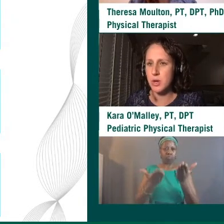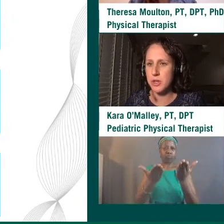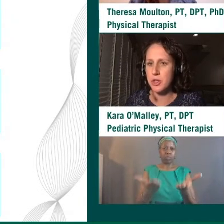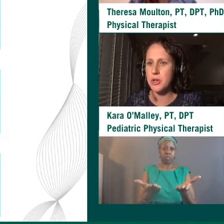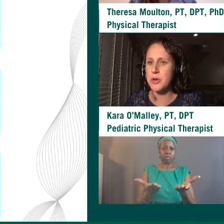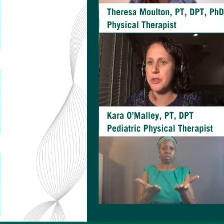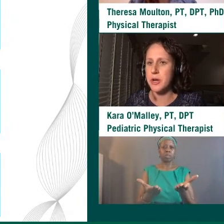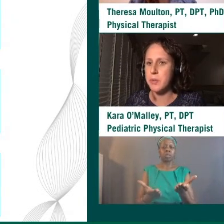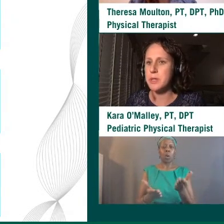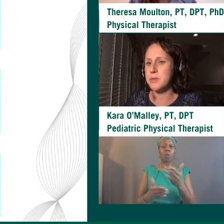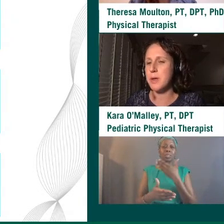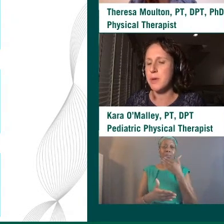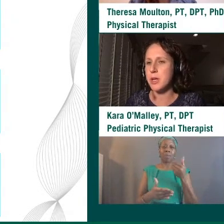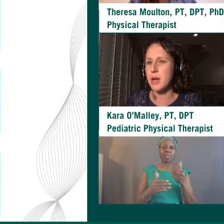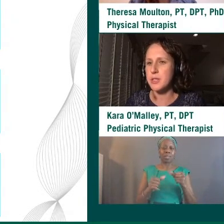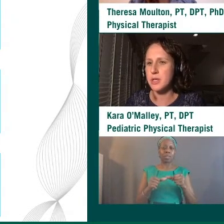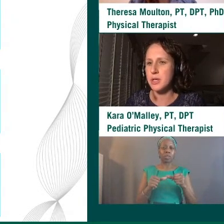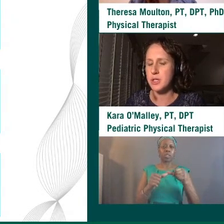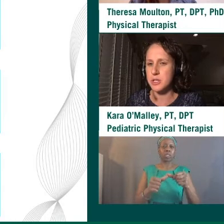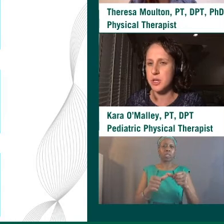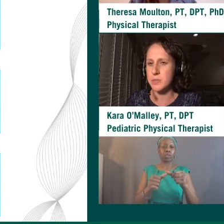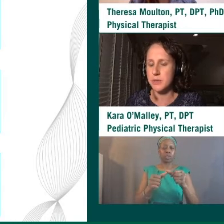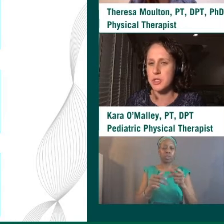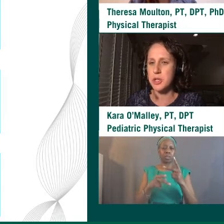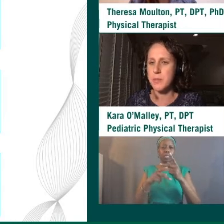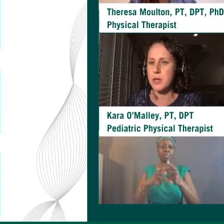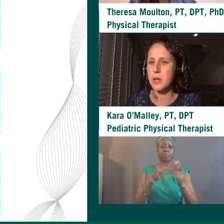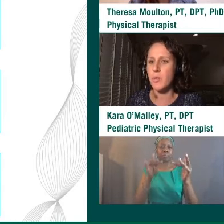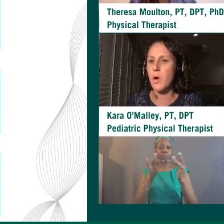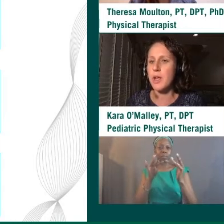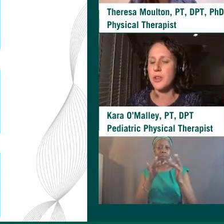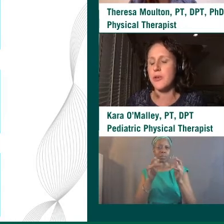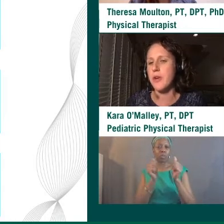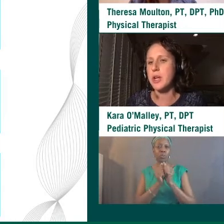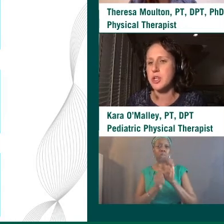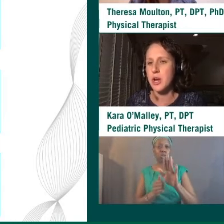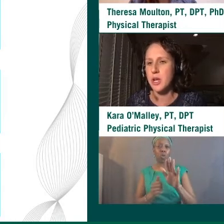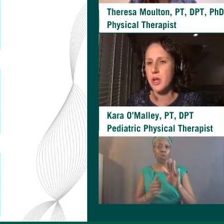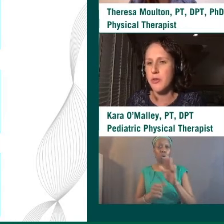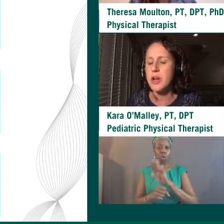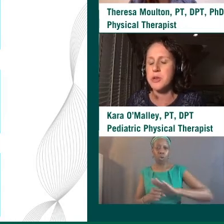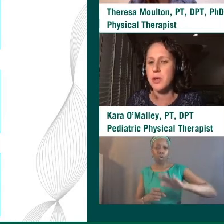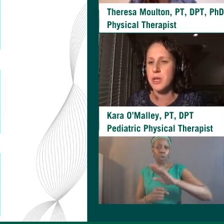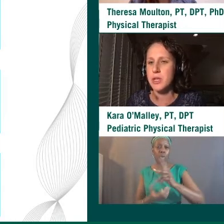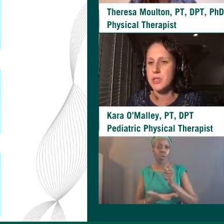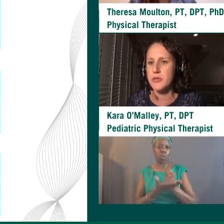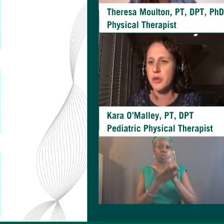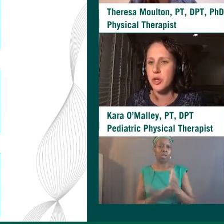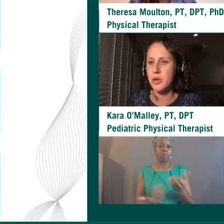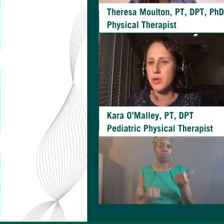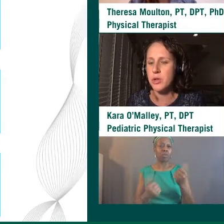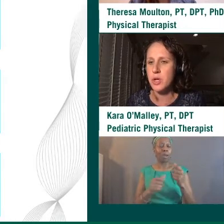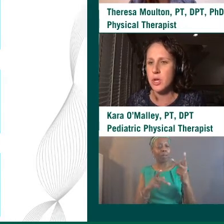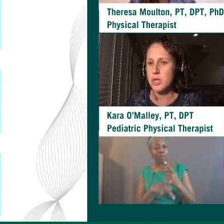with your local therapists may be a good idea in terms of determining what the right training regimen is for you.